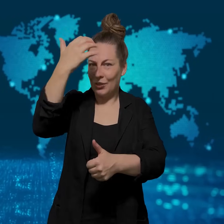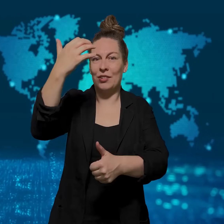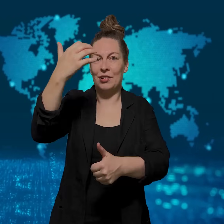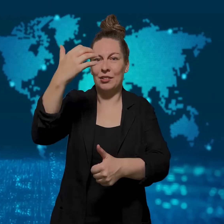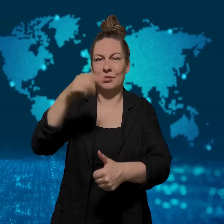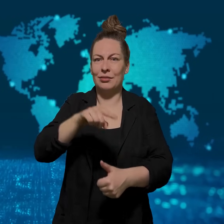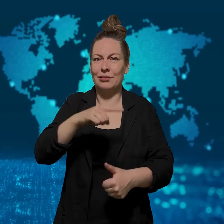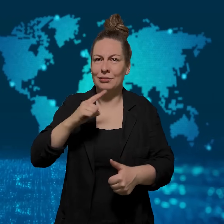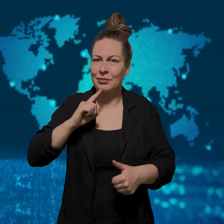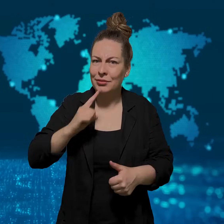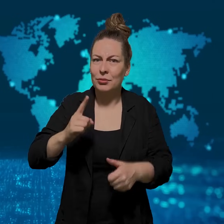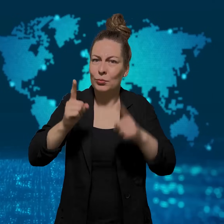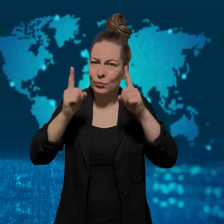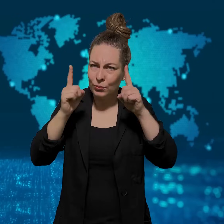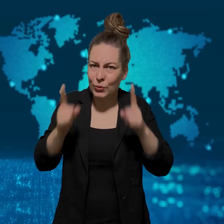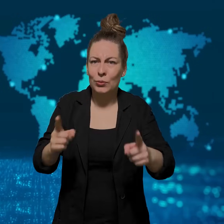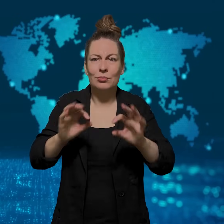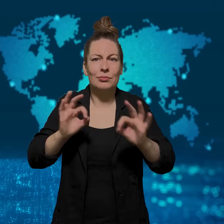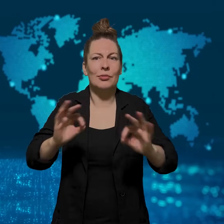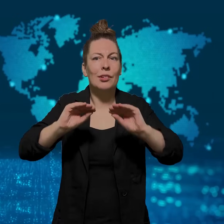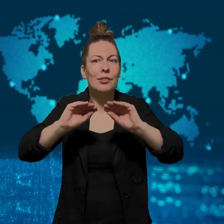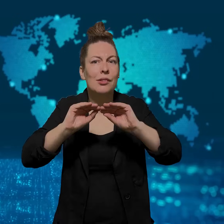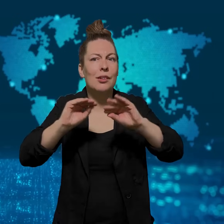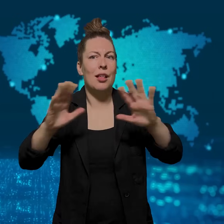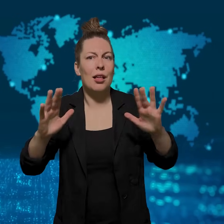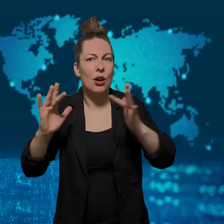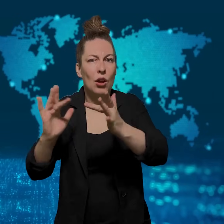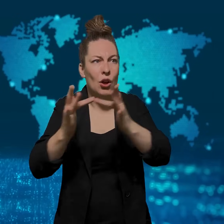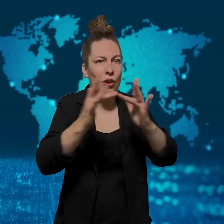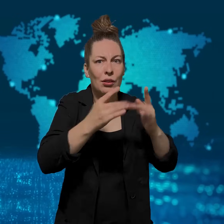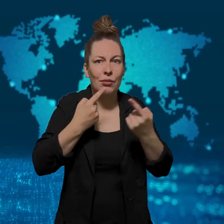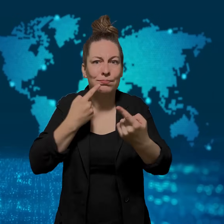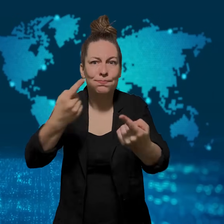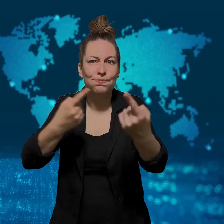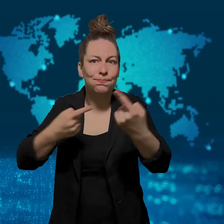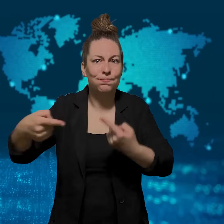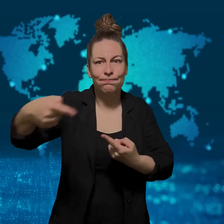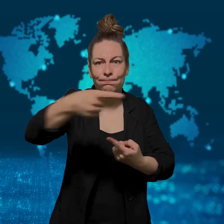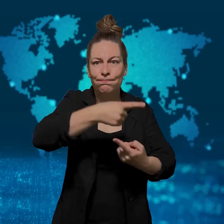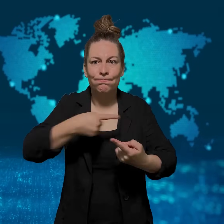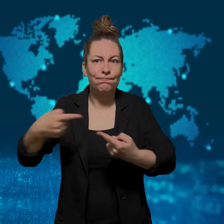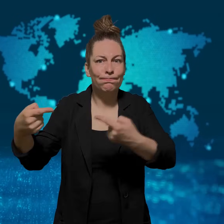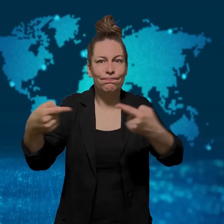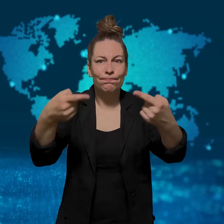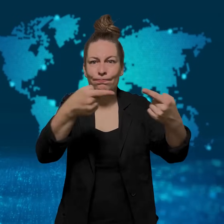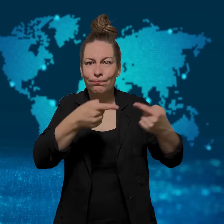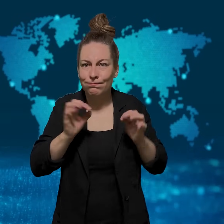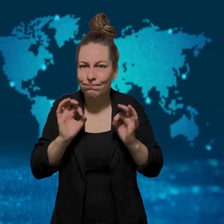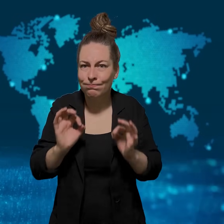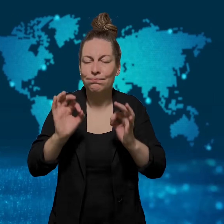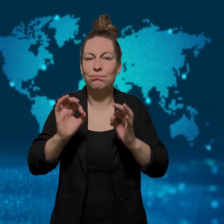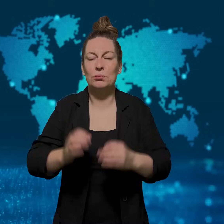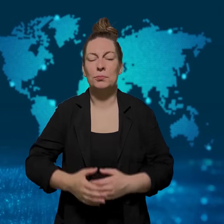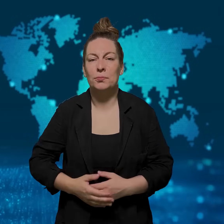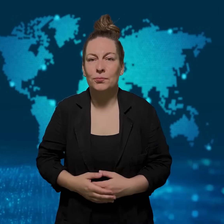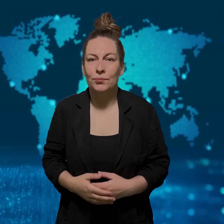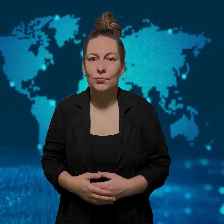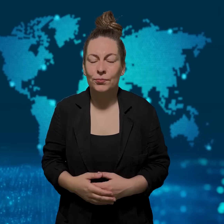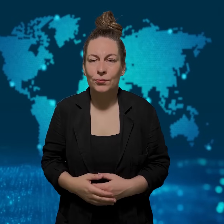and asserts that this must be achieved through direct negotiations.